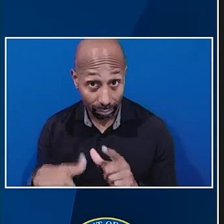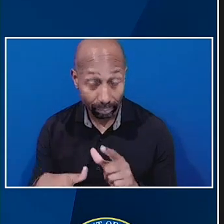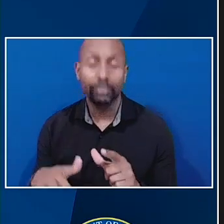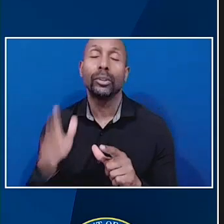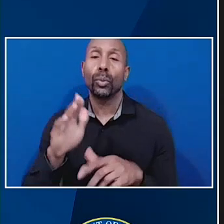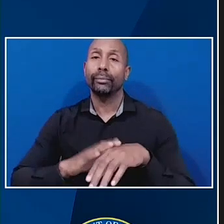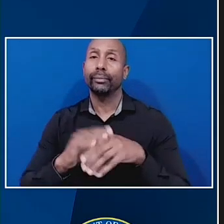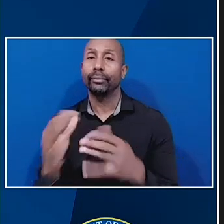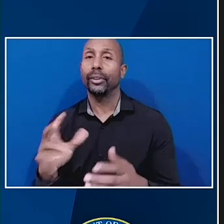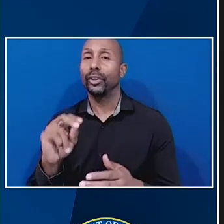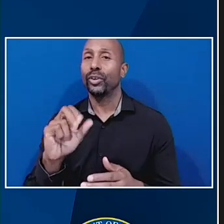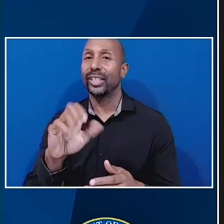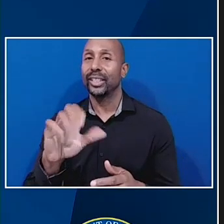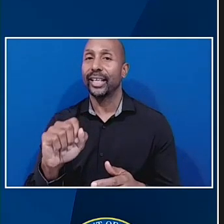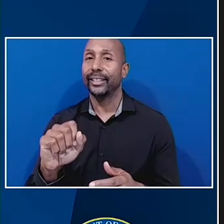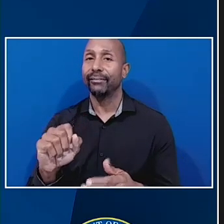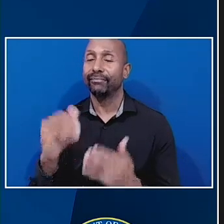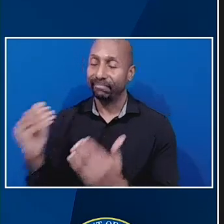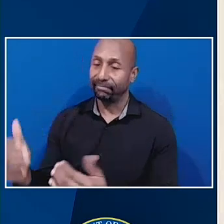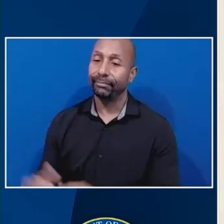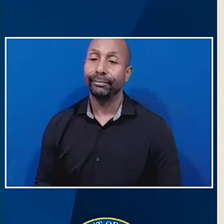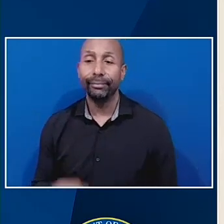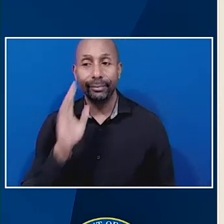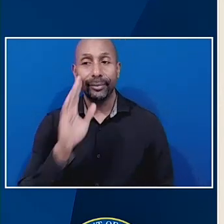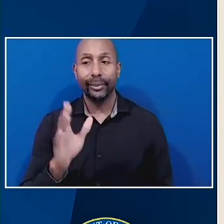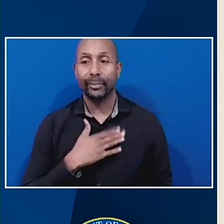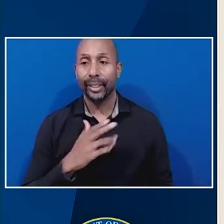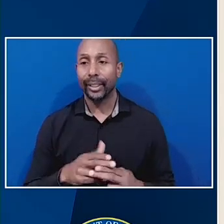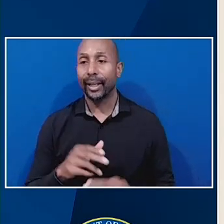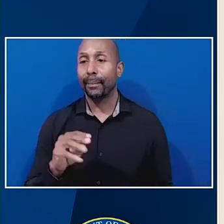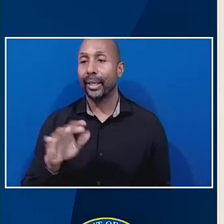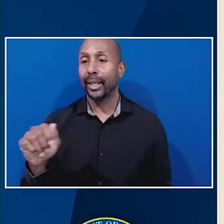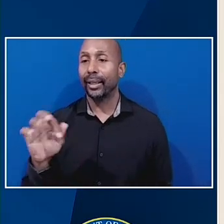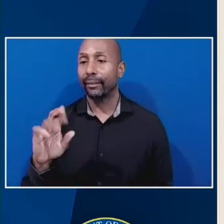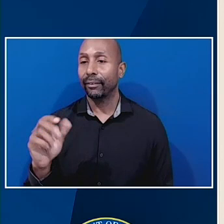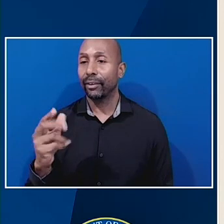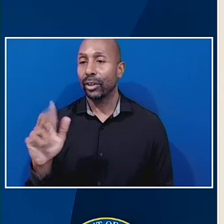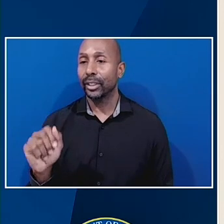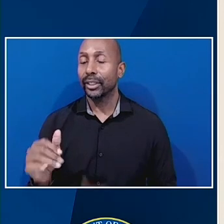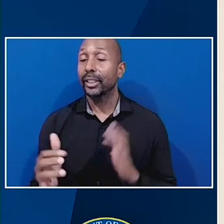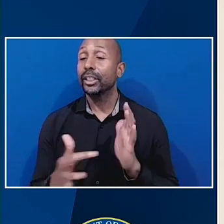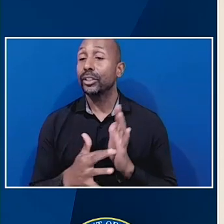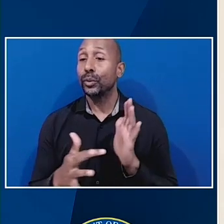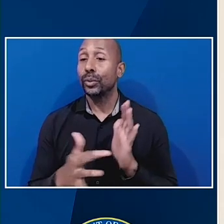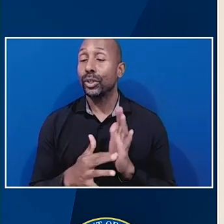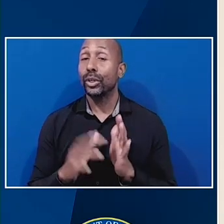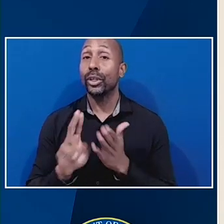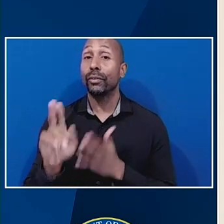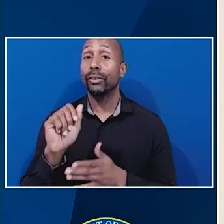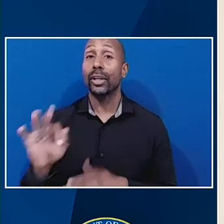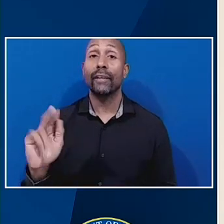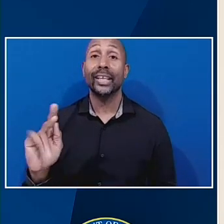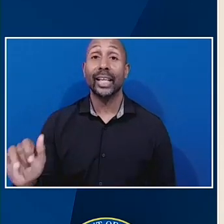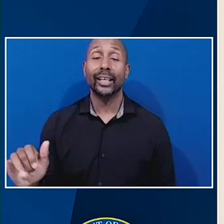Good afternoon. My name is Mia Ferguson, and I'm a junior at the University of Kentucky. Thank you for allowing me to speak today.